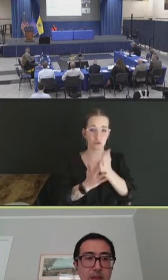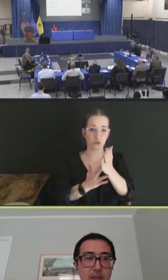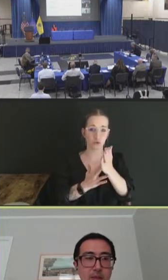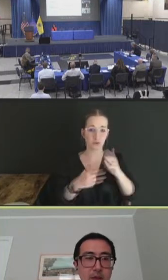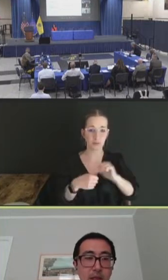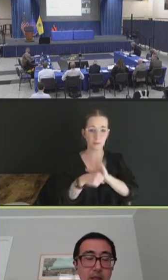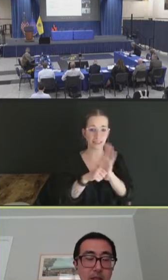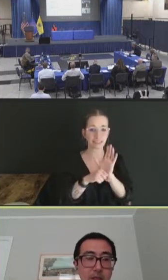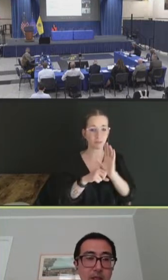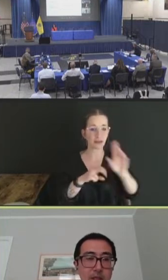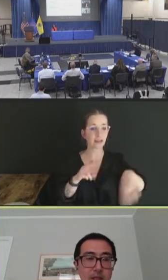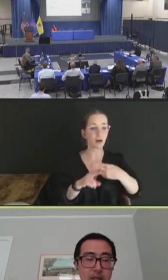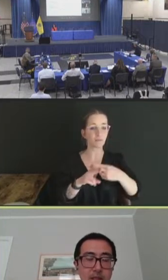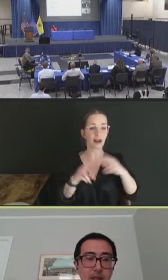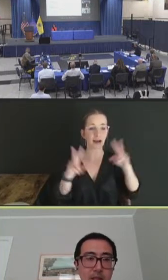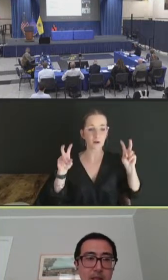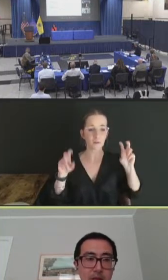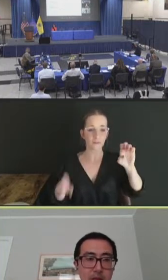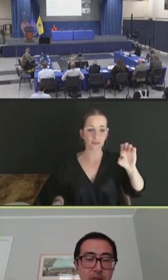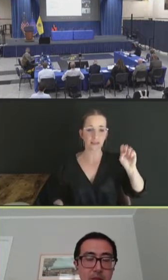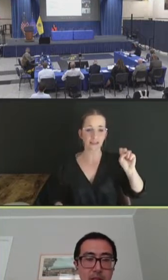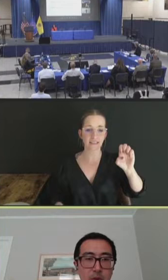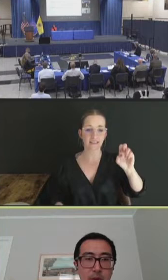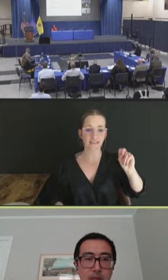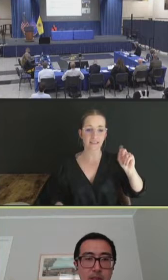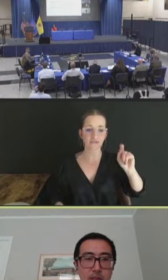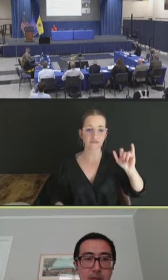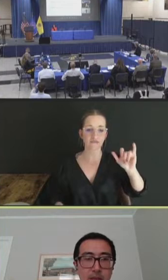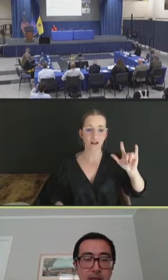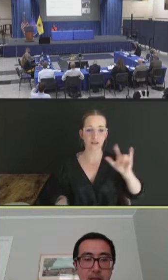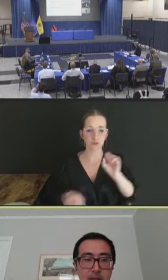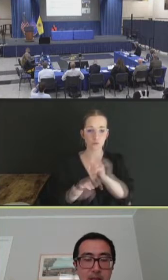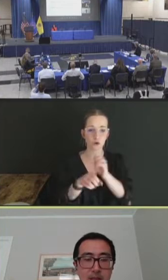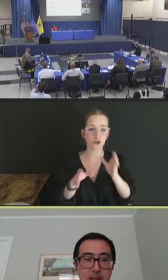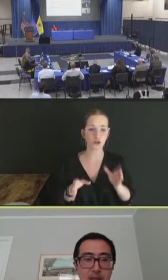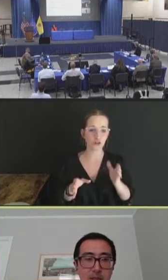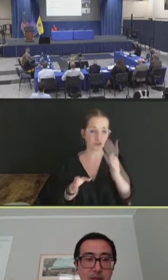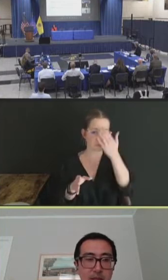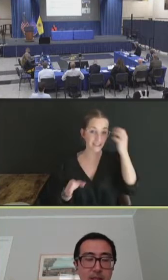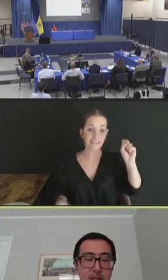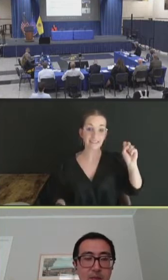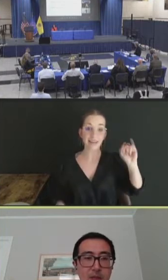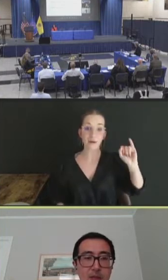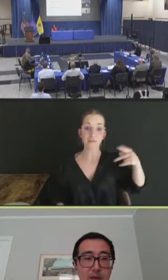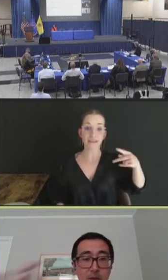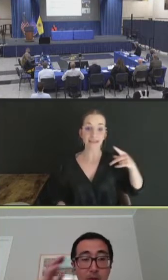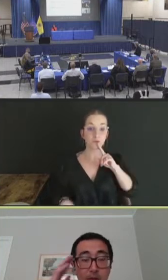workers. Particularly because shelter-in-place orders in many cases specifically exempted those